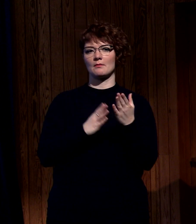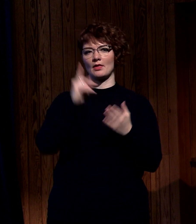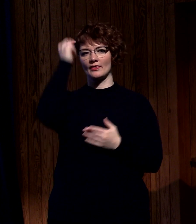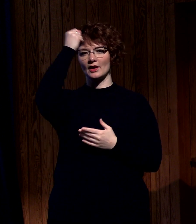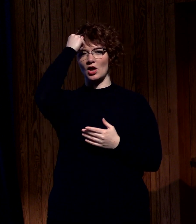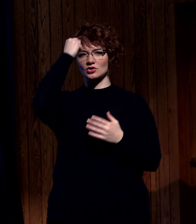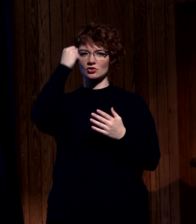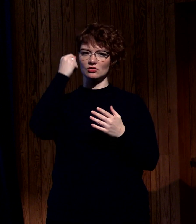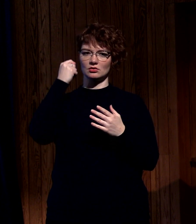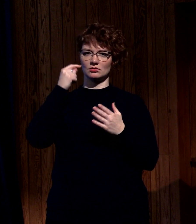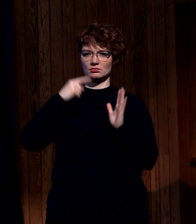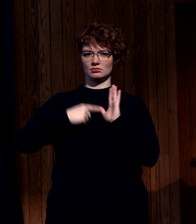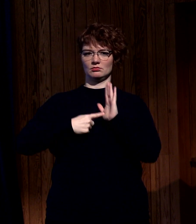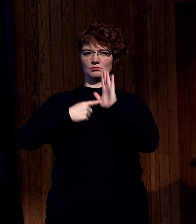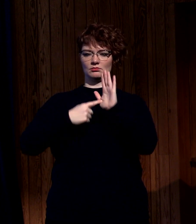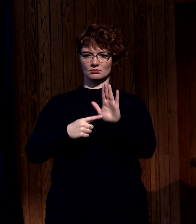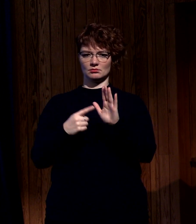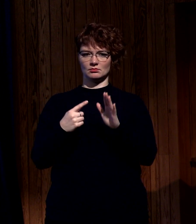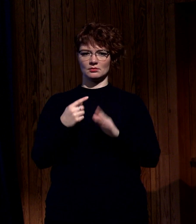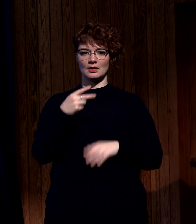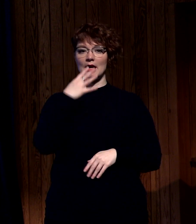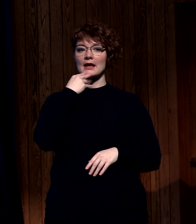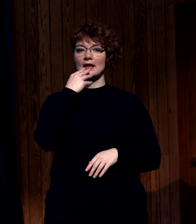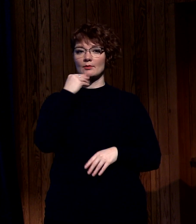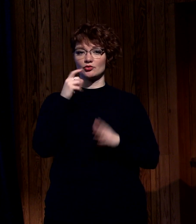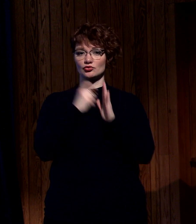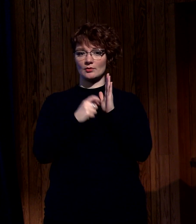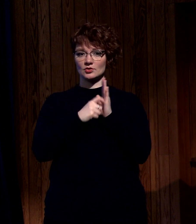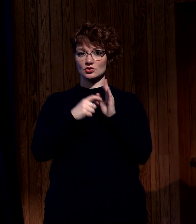significance. If you trace the Hebrew Scriptures, you will find